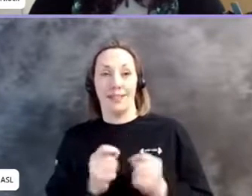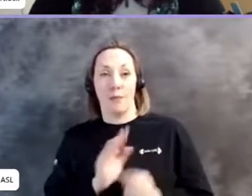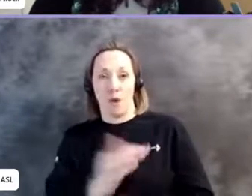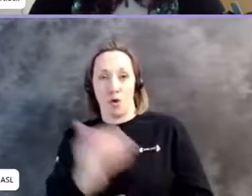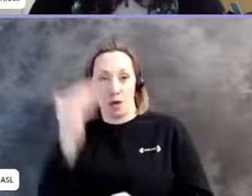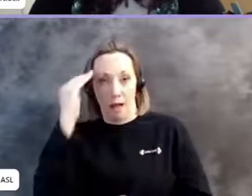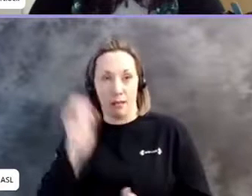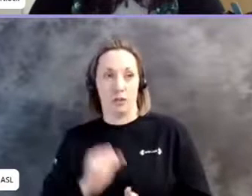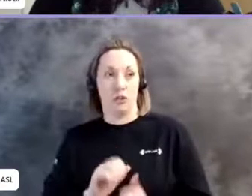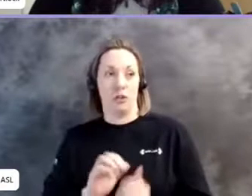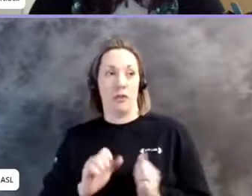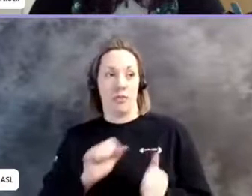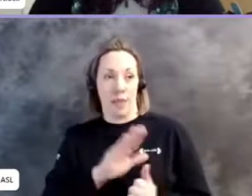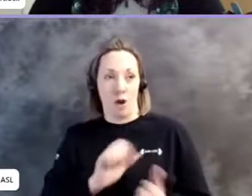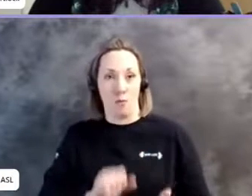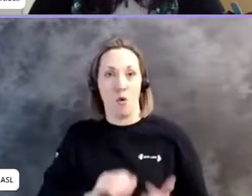important. We measured product